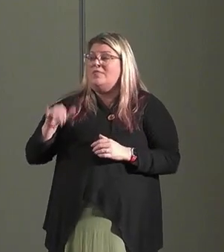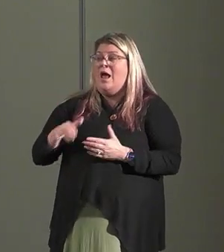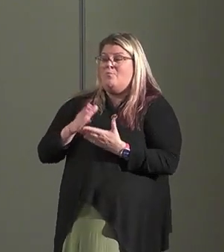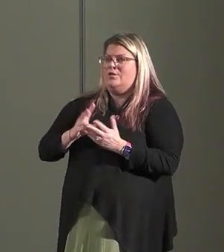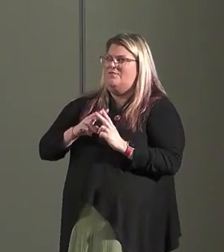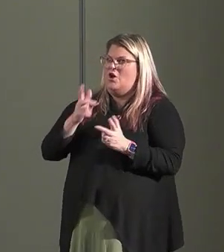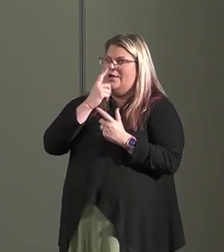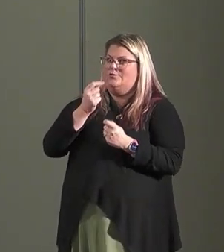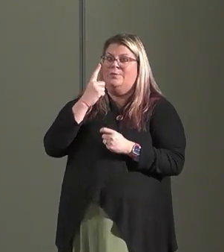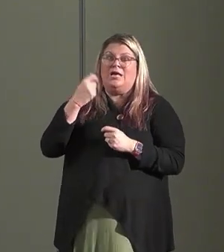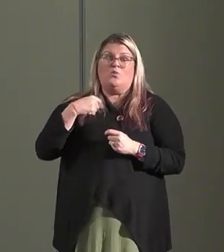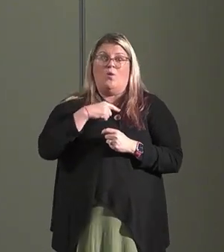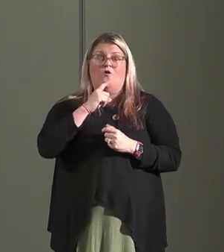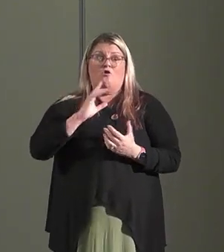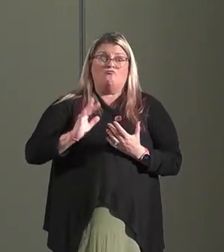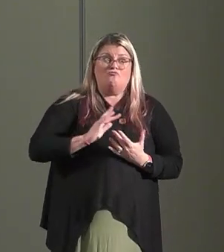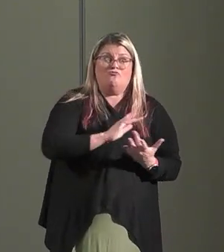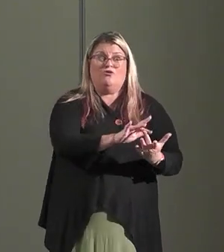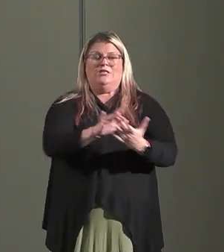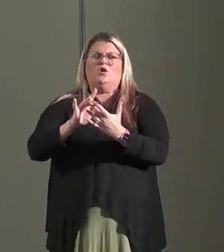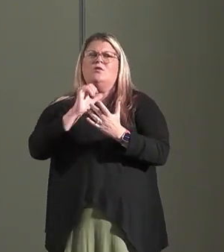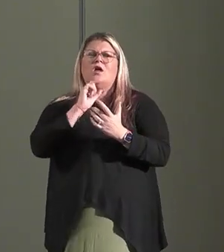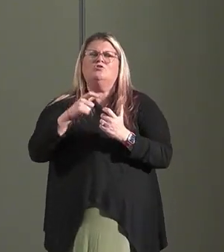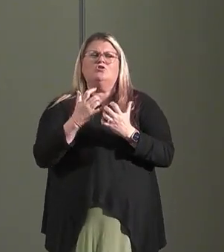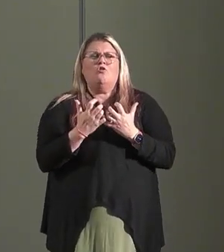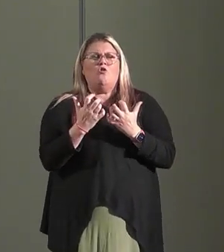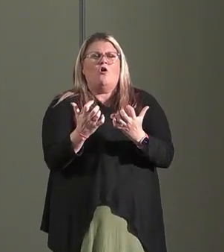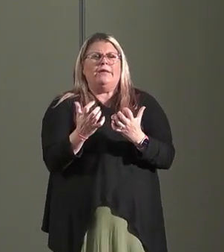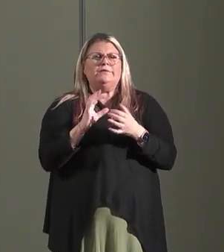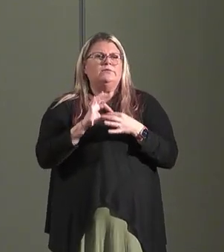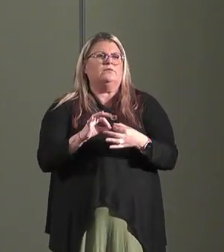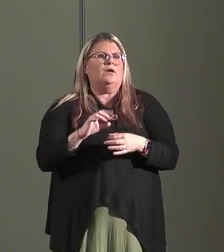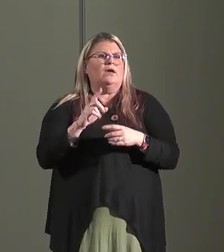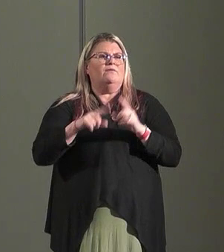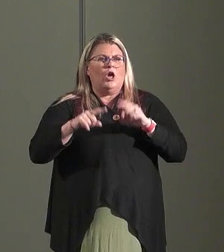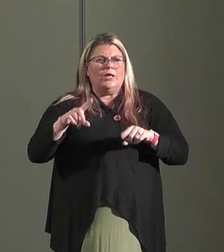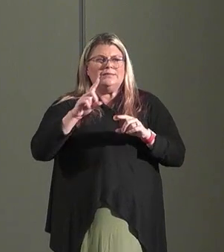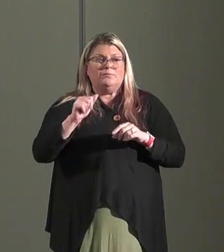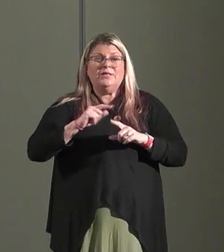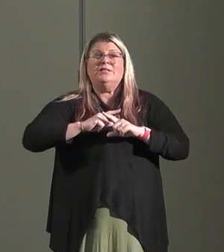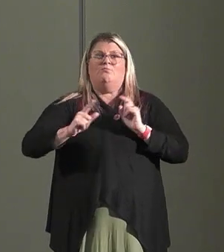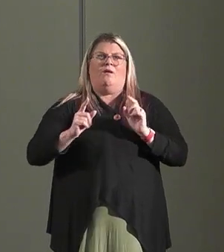reach out to a broader audience in terms of various disabilities but languages. It is